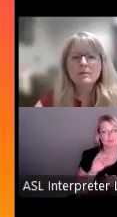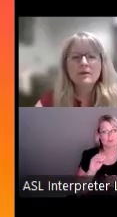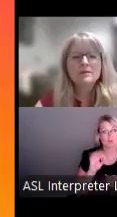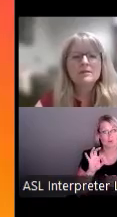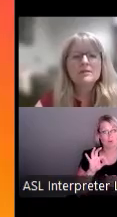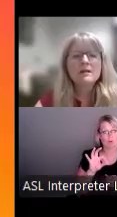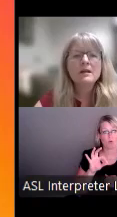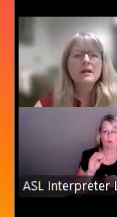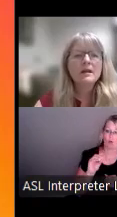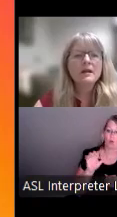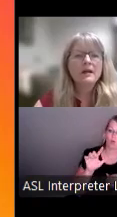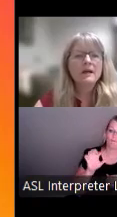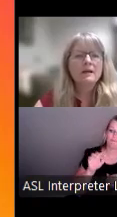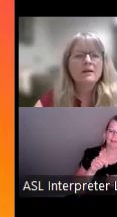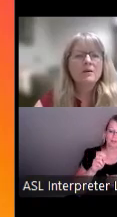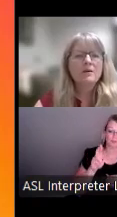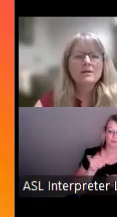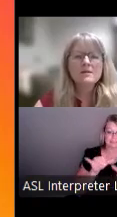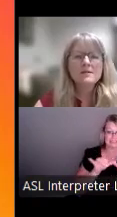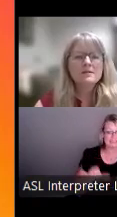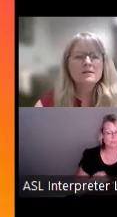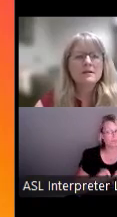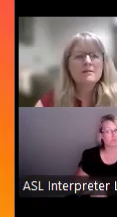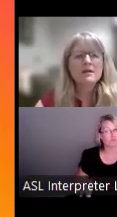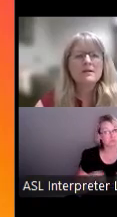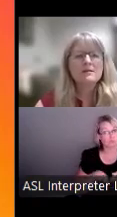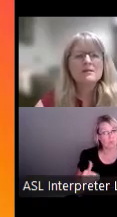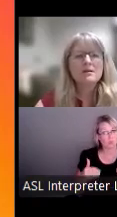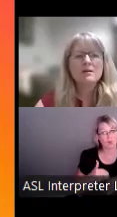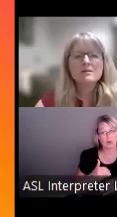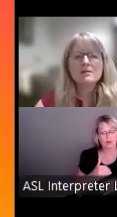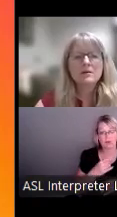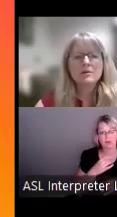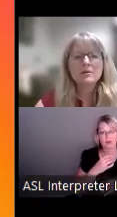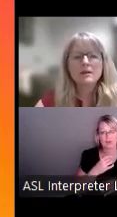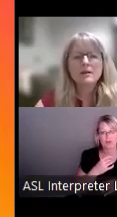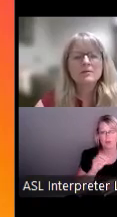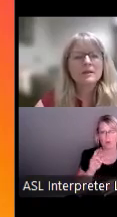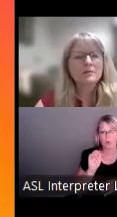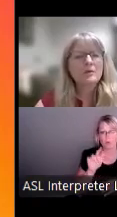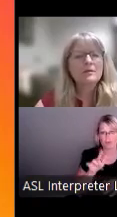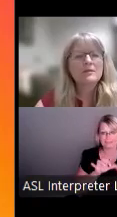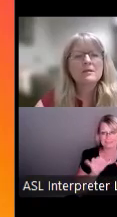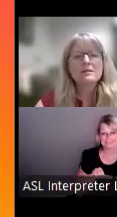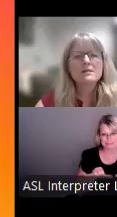important, and the oral system is also equally important, as